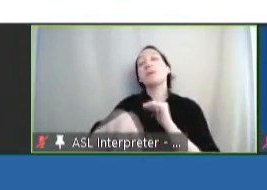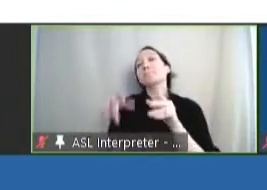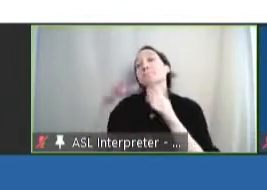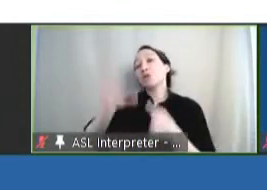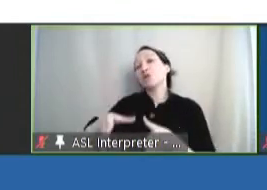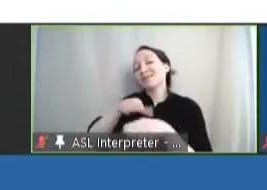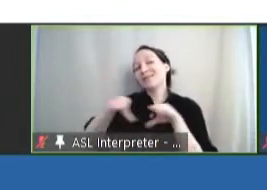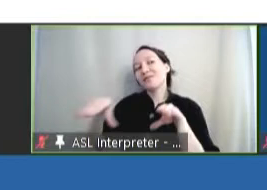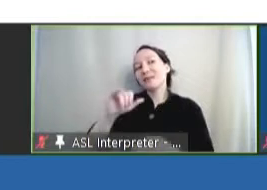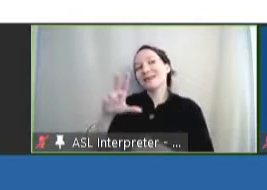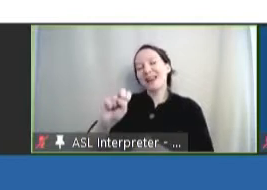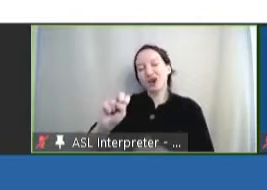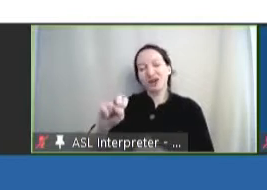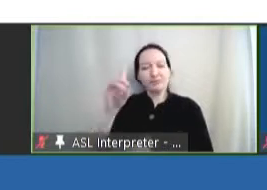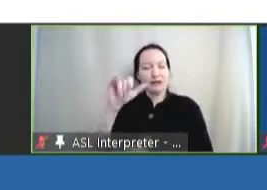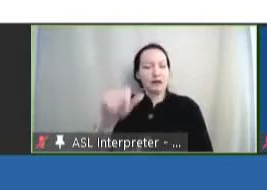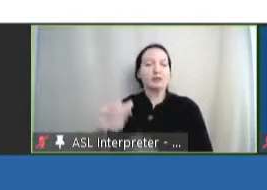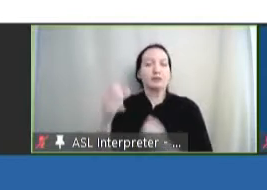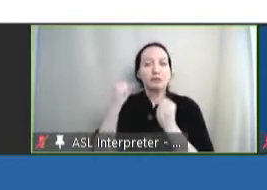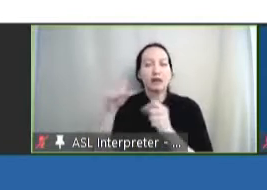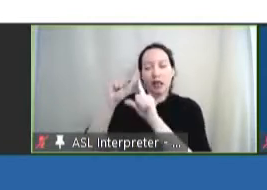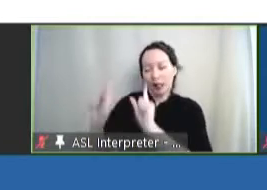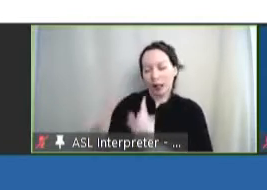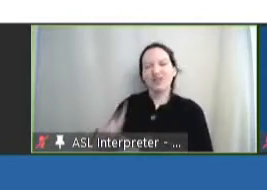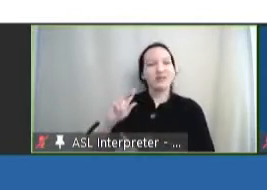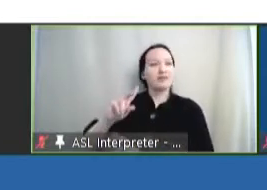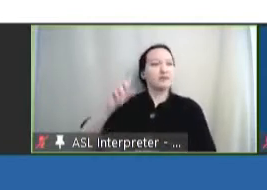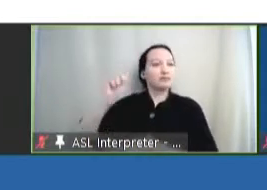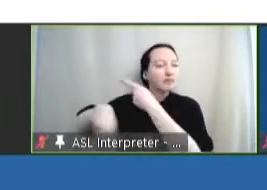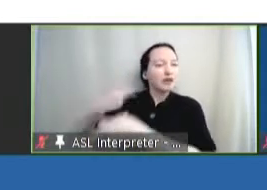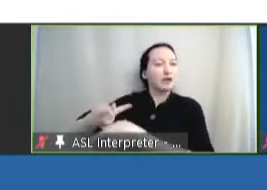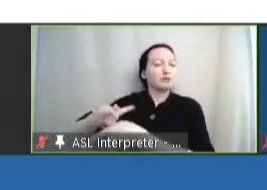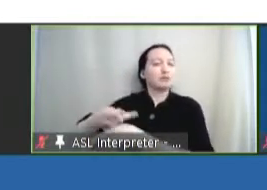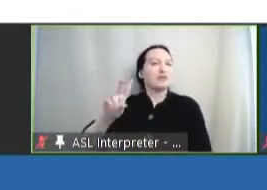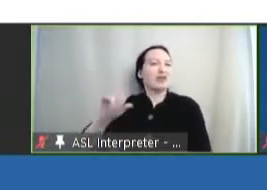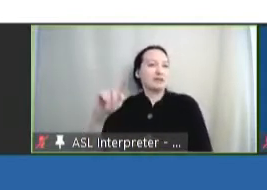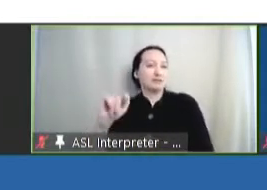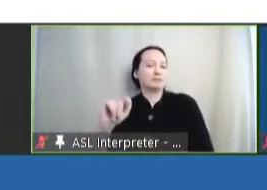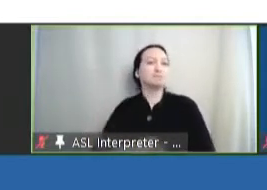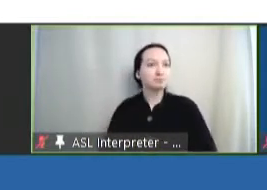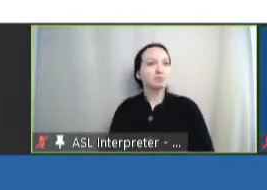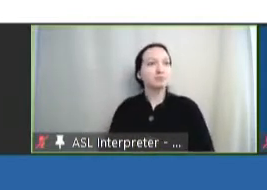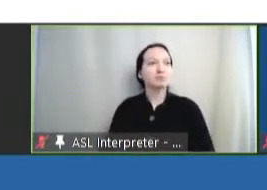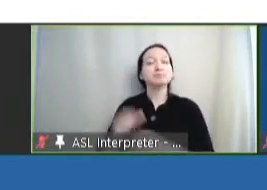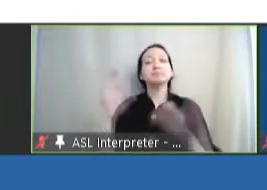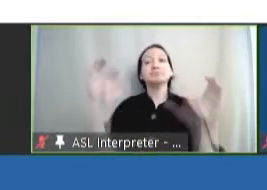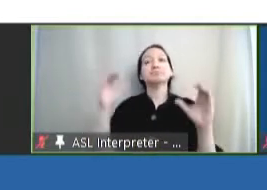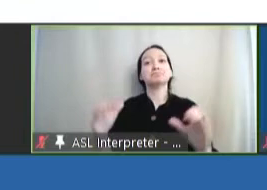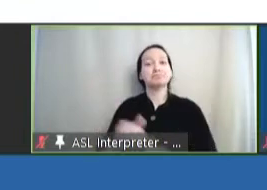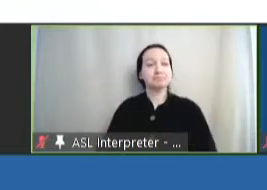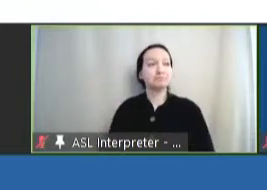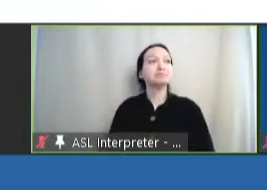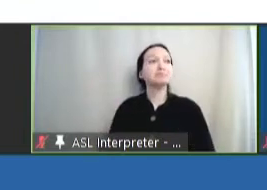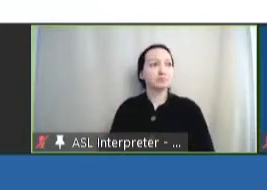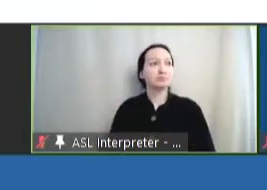data so we could include many covariates in our regression models. Next slide, please.